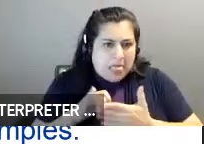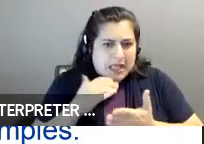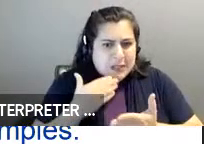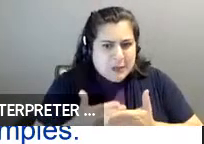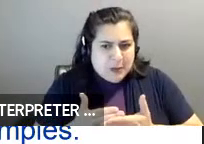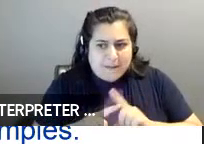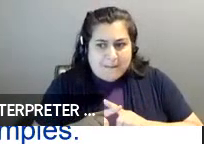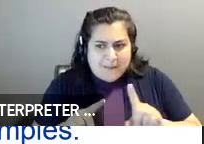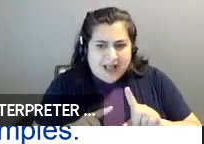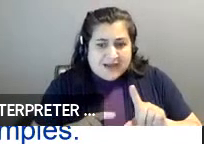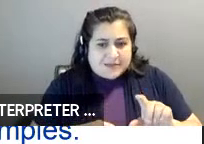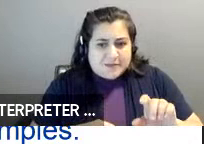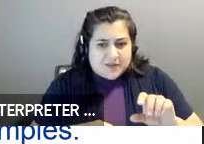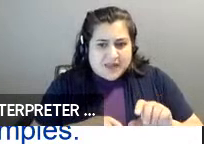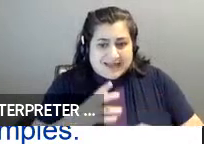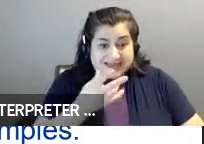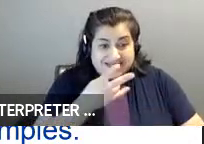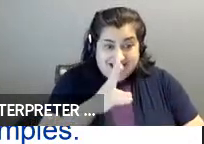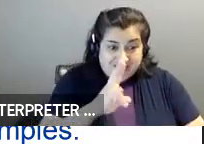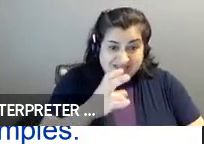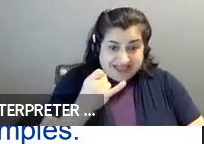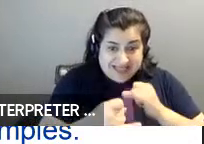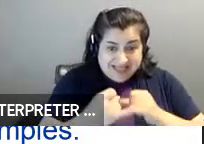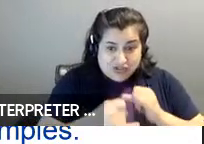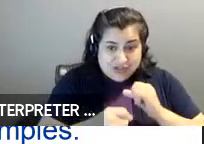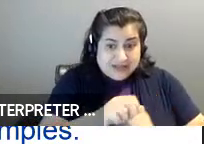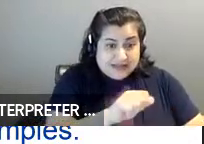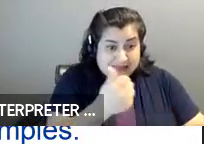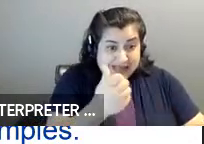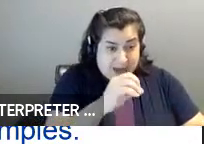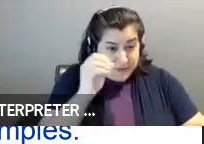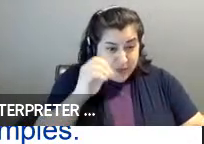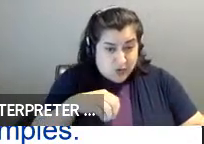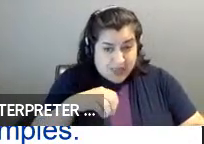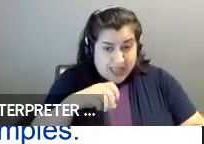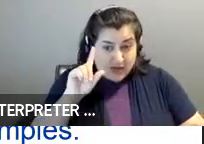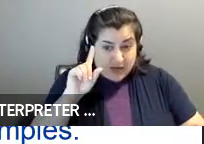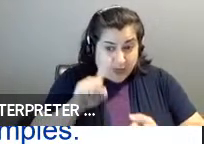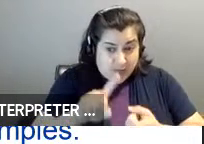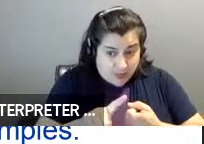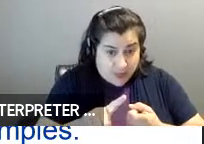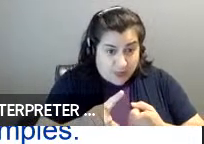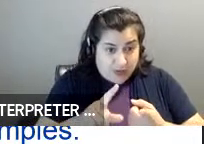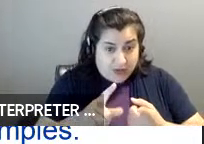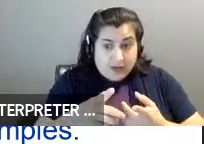At 17 inches, a 10% increase in power wheelchair users decreased the percent excluded from 4.5 to 4%.